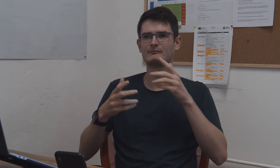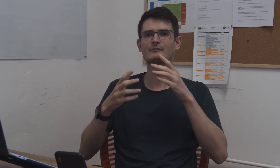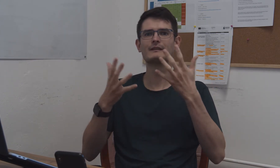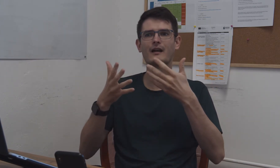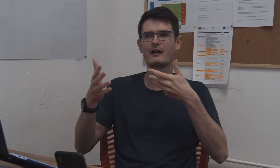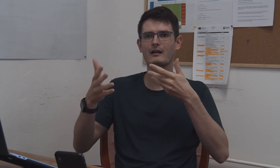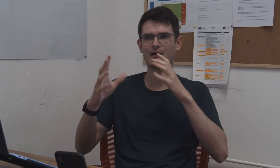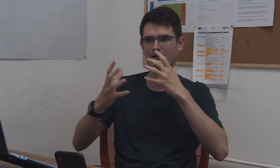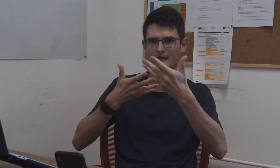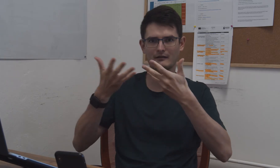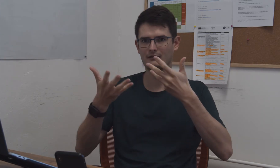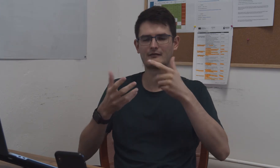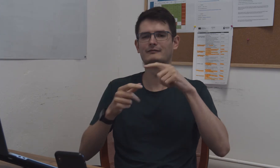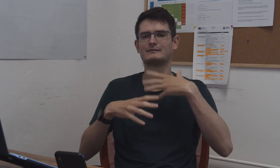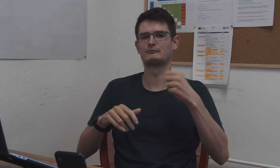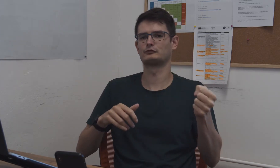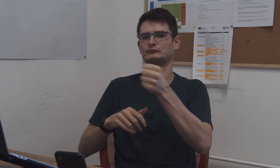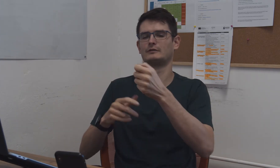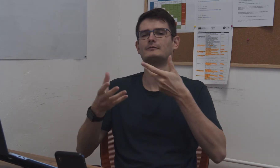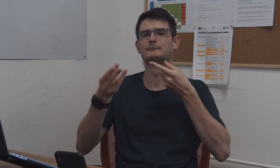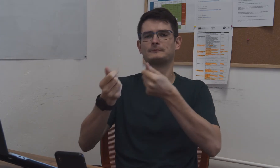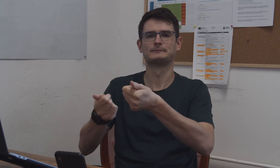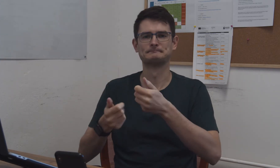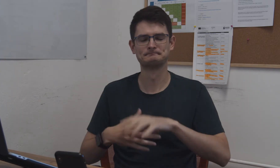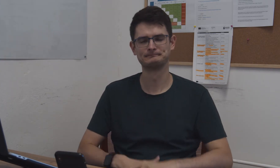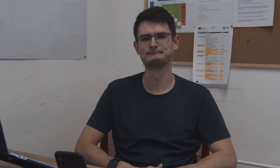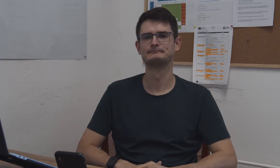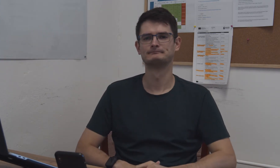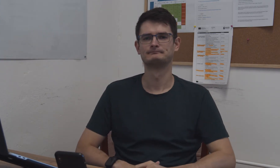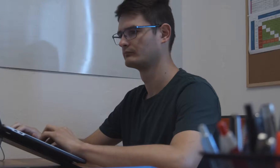How can we communicate? So, through interpreters.